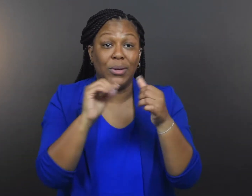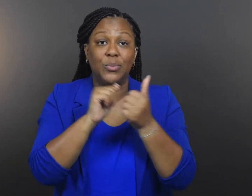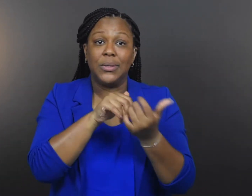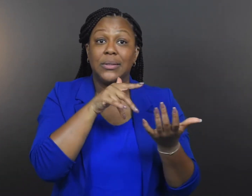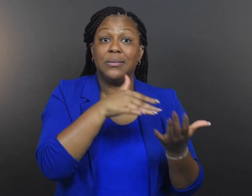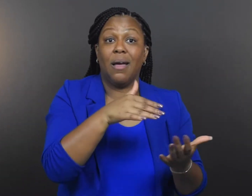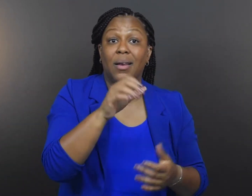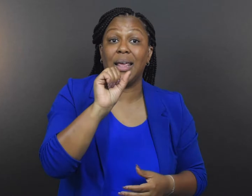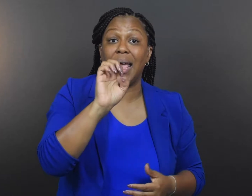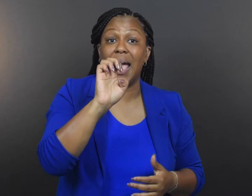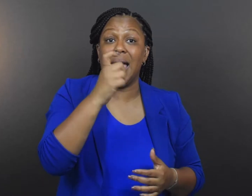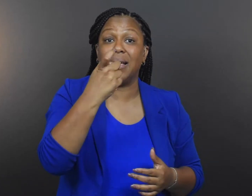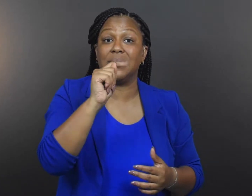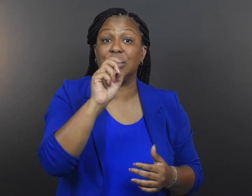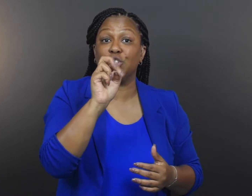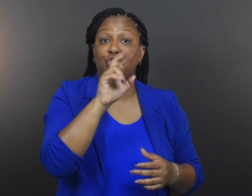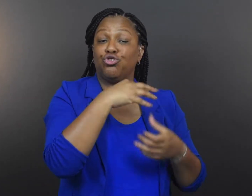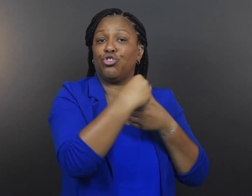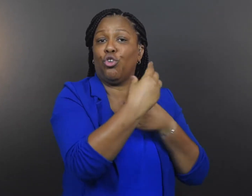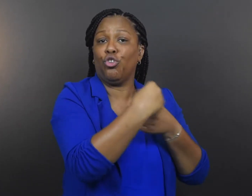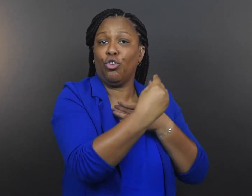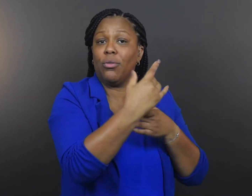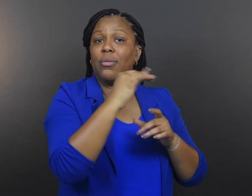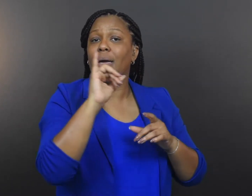That included a collaboration to studyexternal